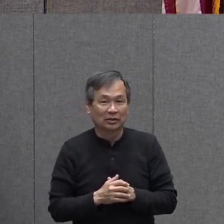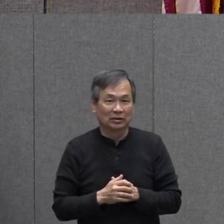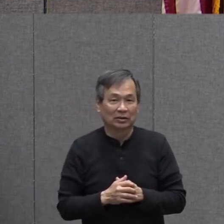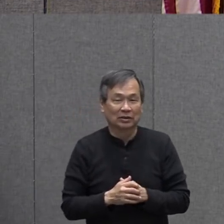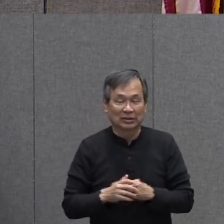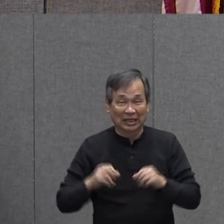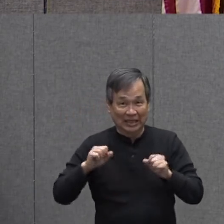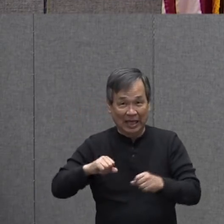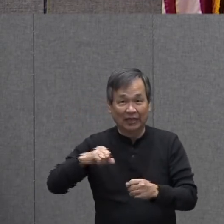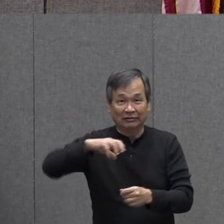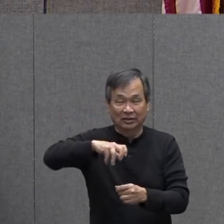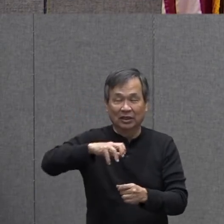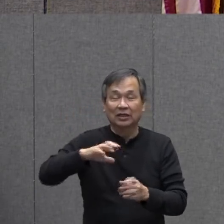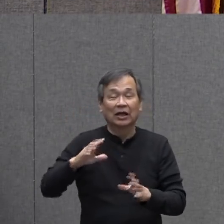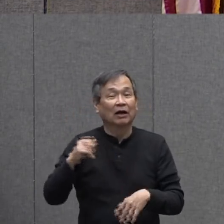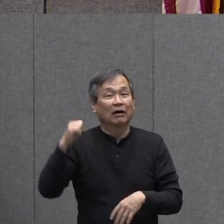and then I'm gonna take apart the back.